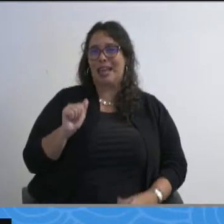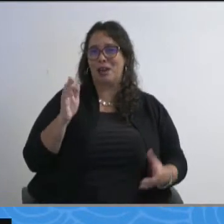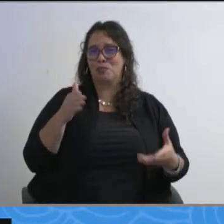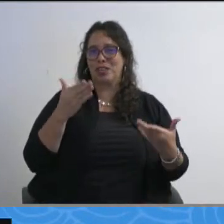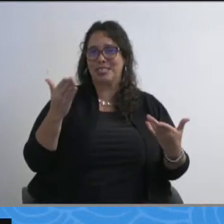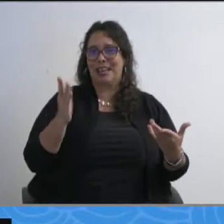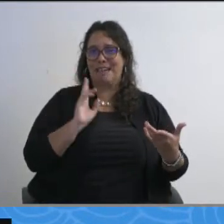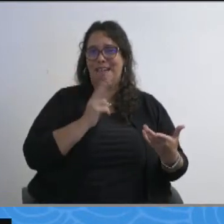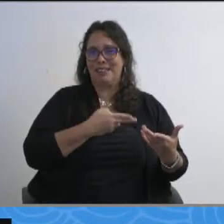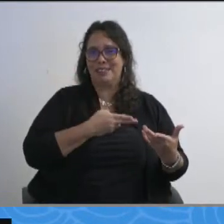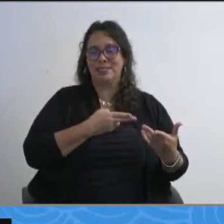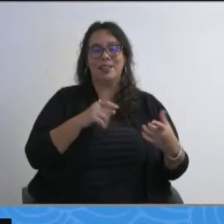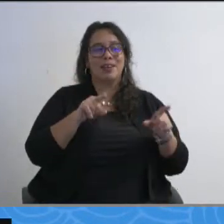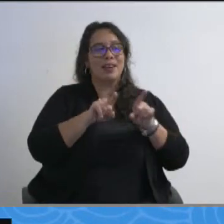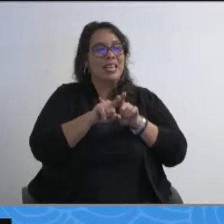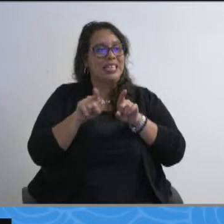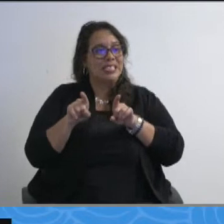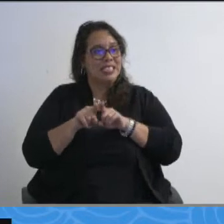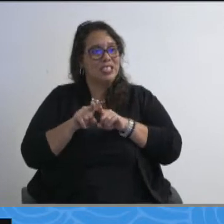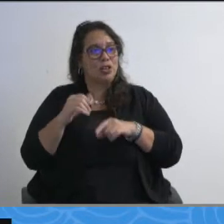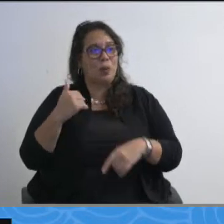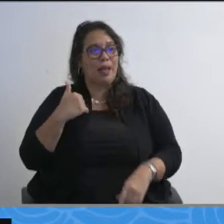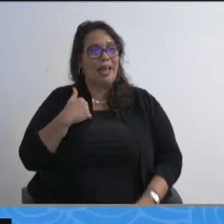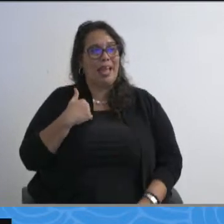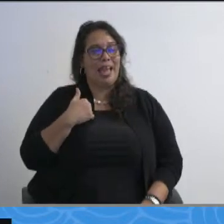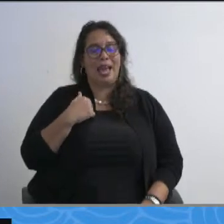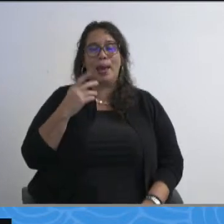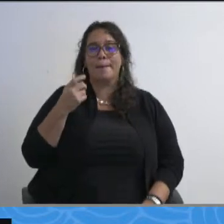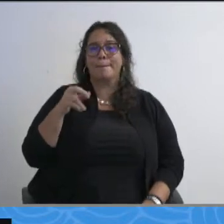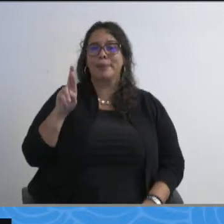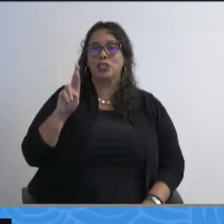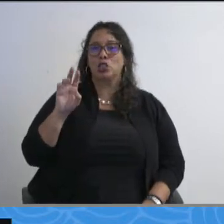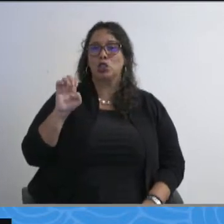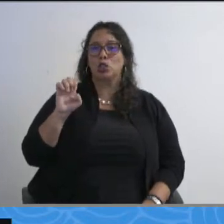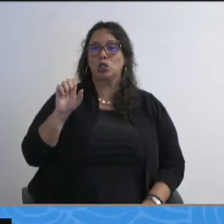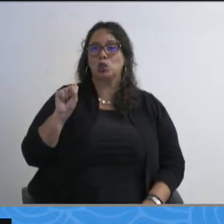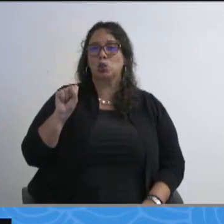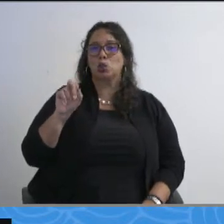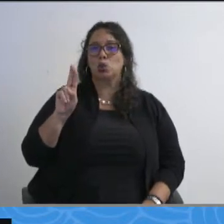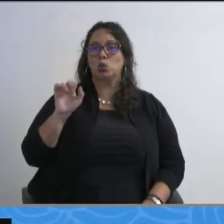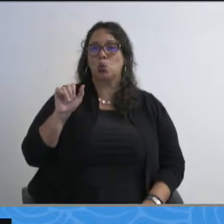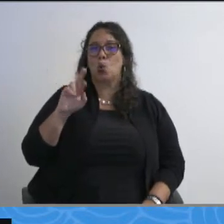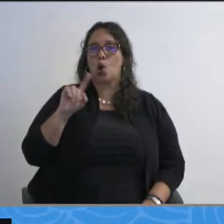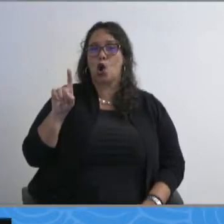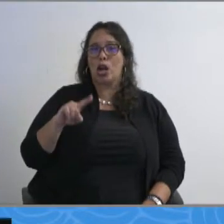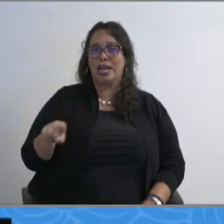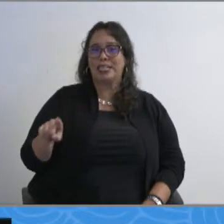In addition, we have Mr. Suarez's presentation there in English, Spanish, and Khmer.